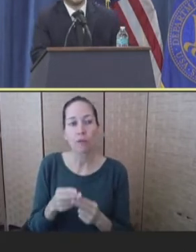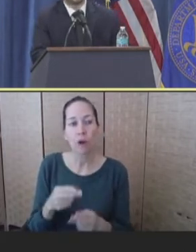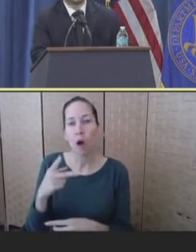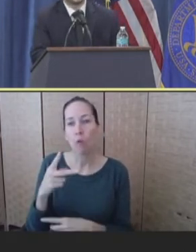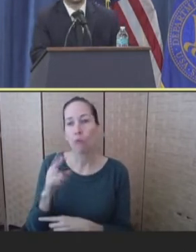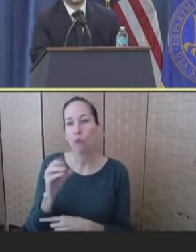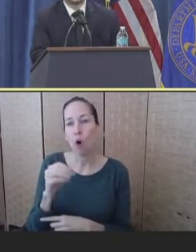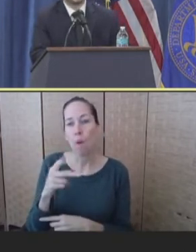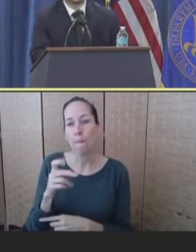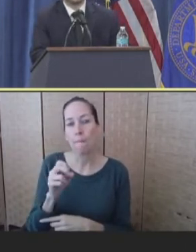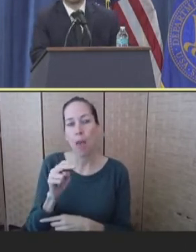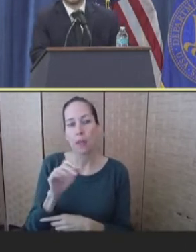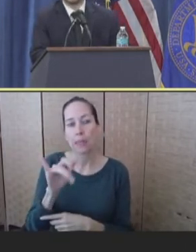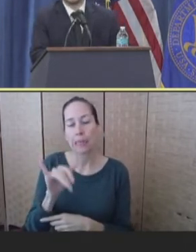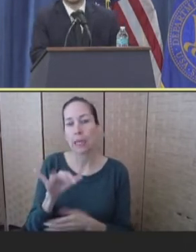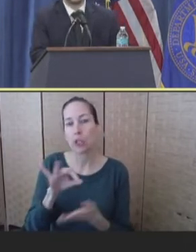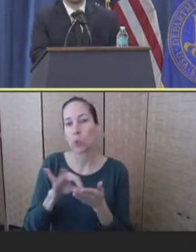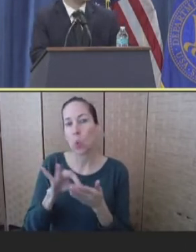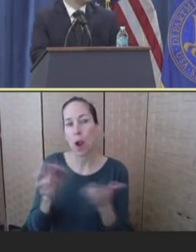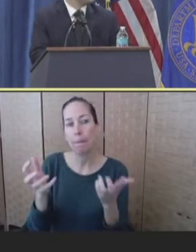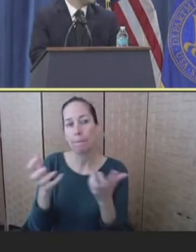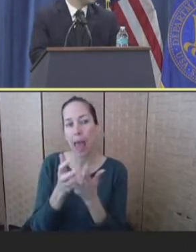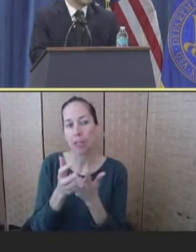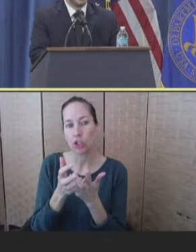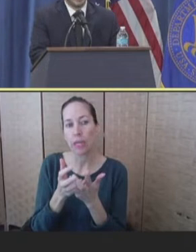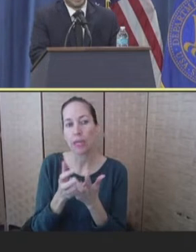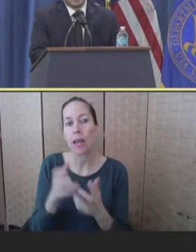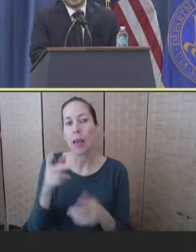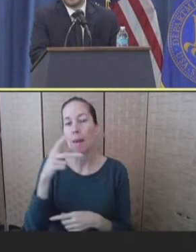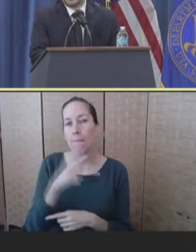And I'll get into that in a little more detail in a few slides.